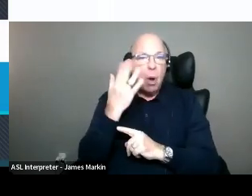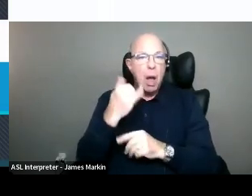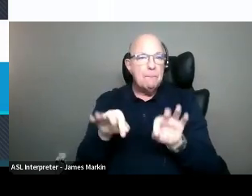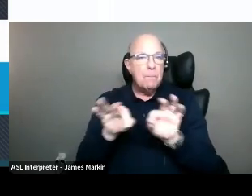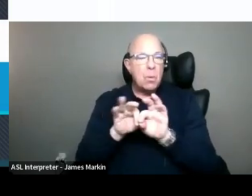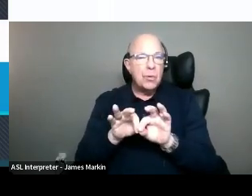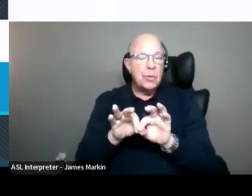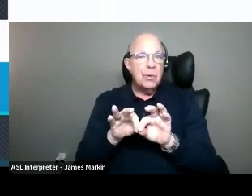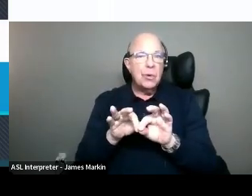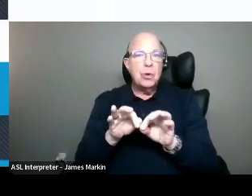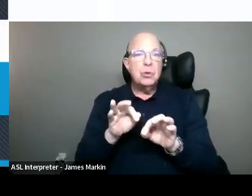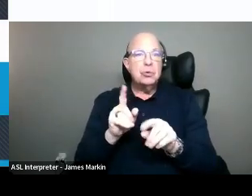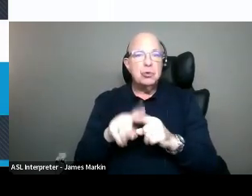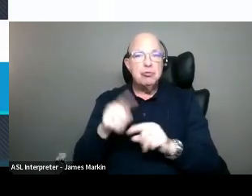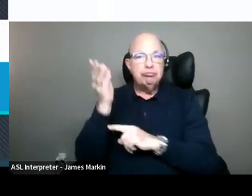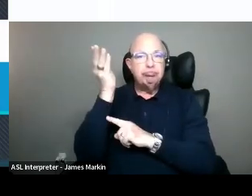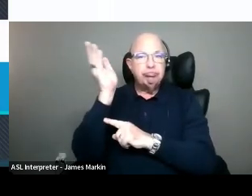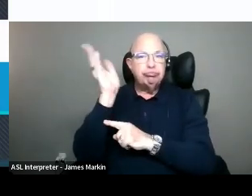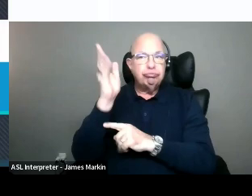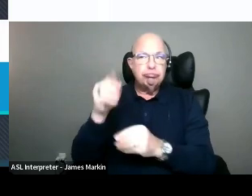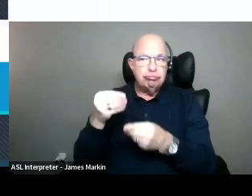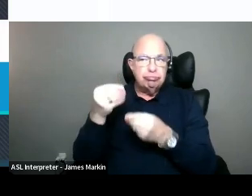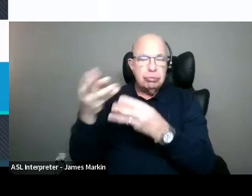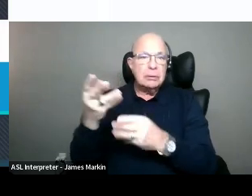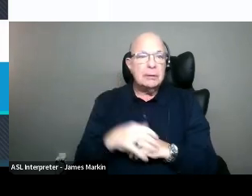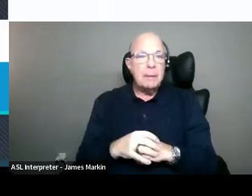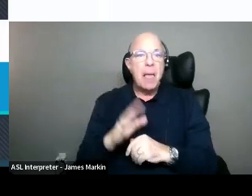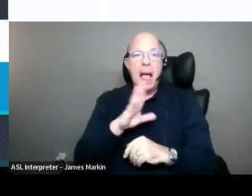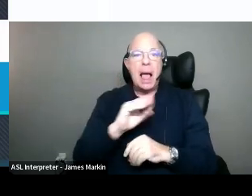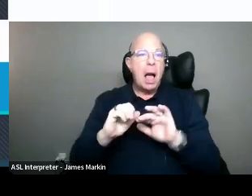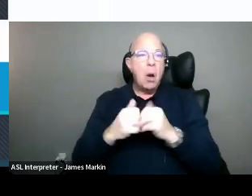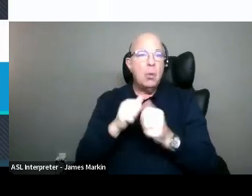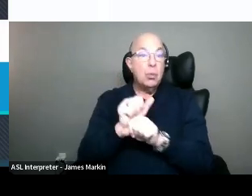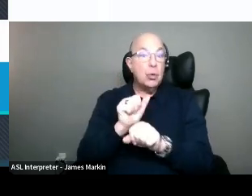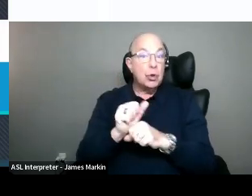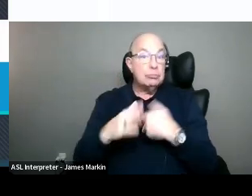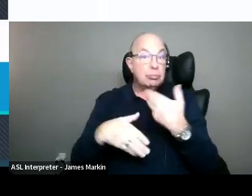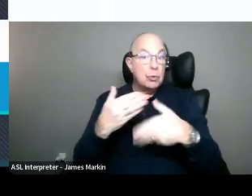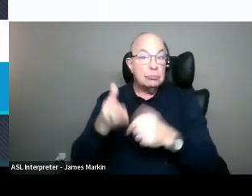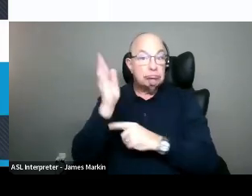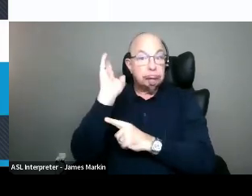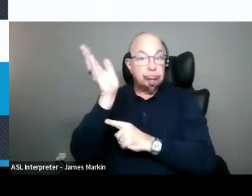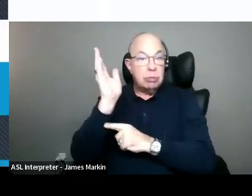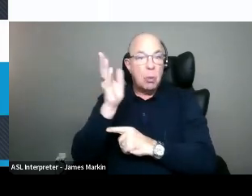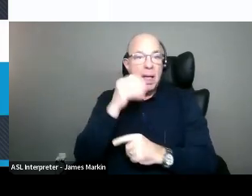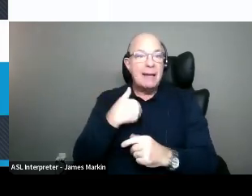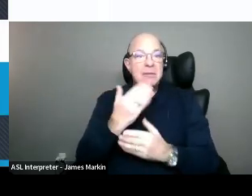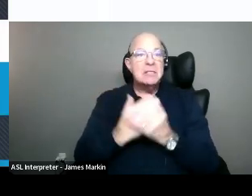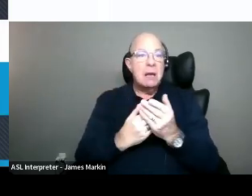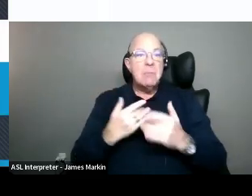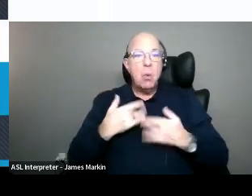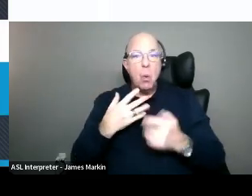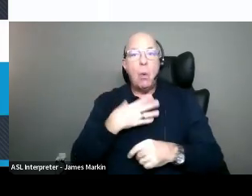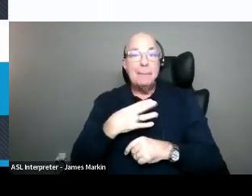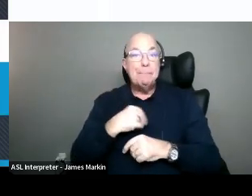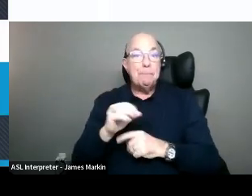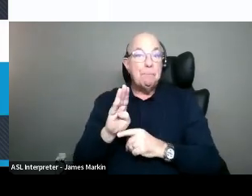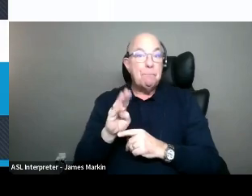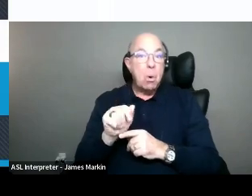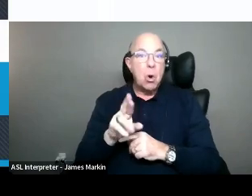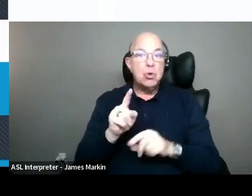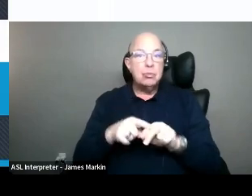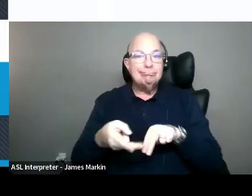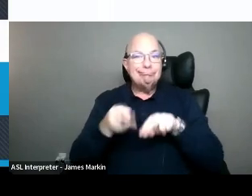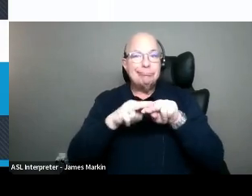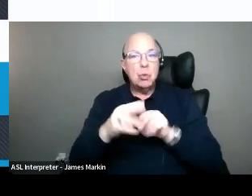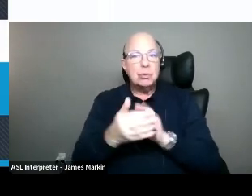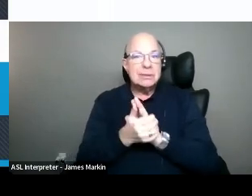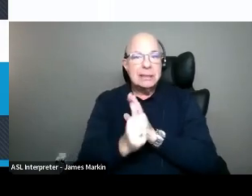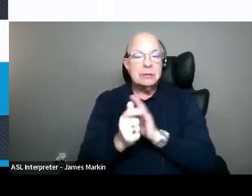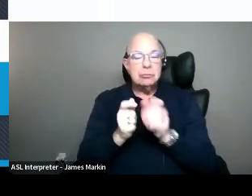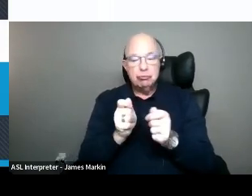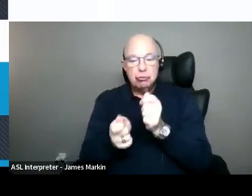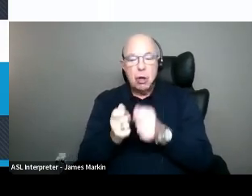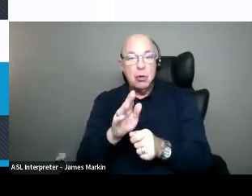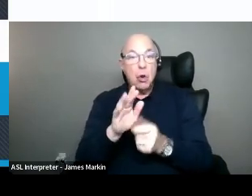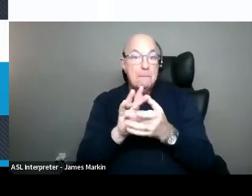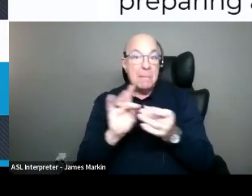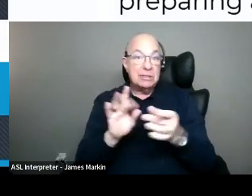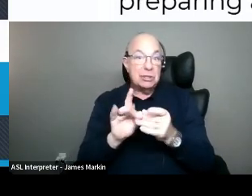Melissa Wong (she/her), SPT: Depute in the budget and, the deputation process. And we're gonna have a couple activities, whiteboard activities, to help you build your skills in shaping your message and your deputation.